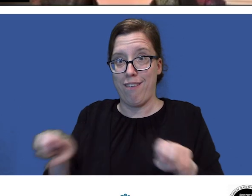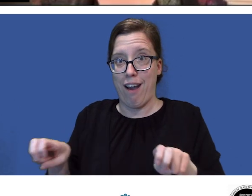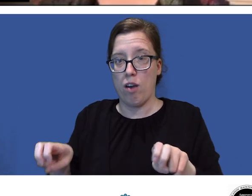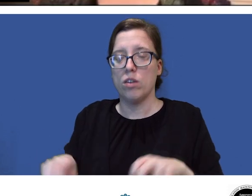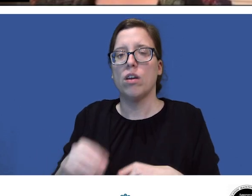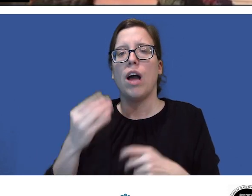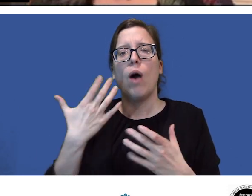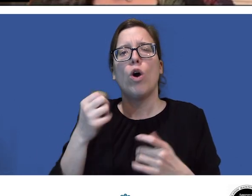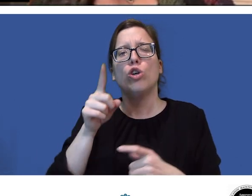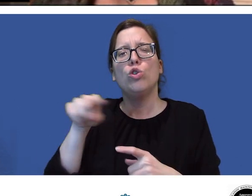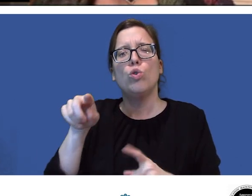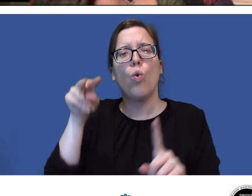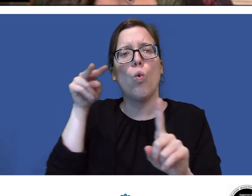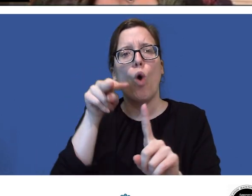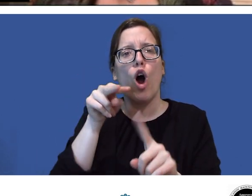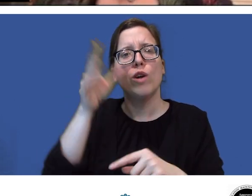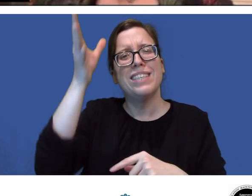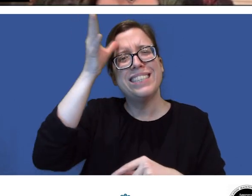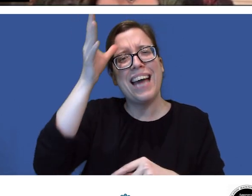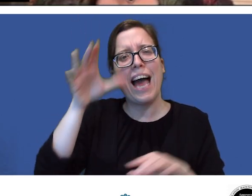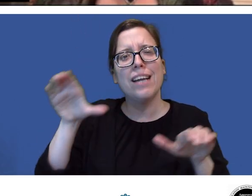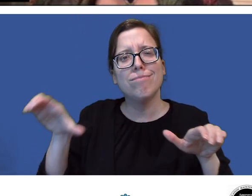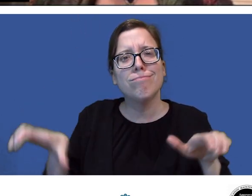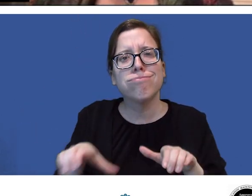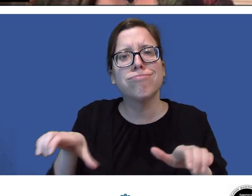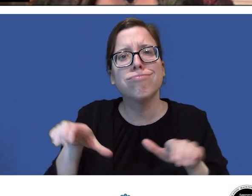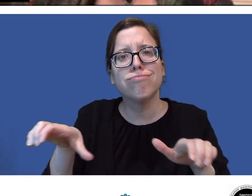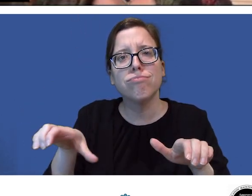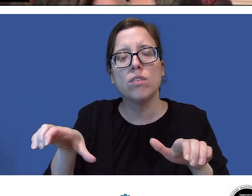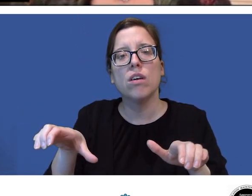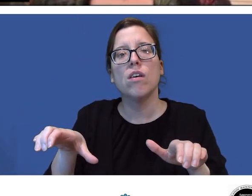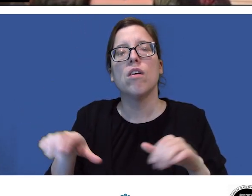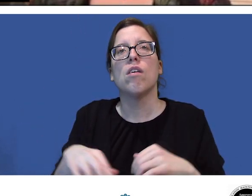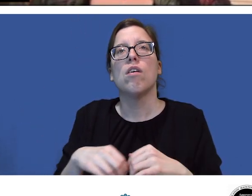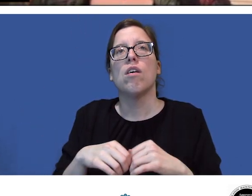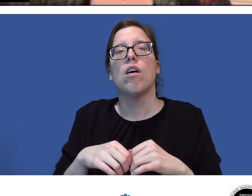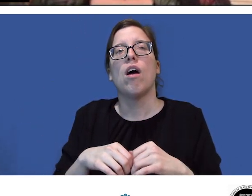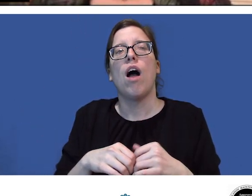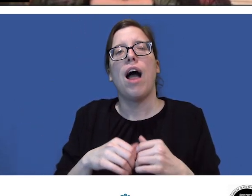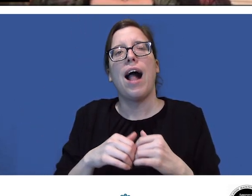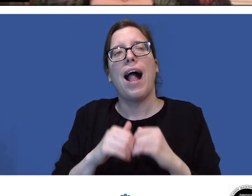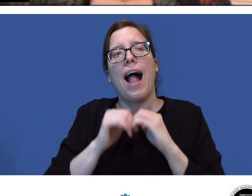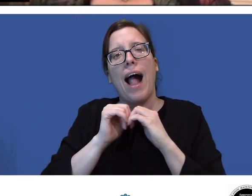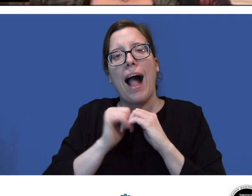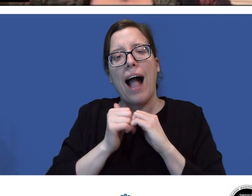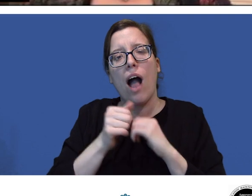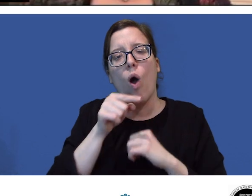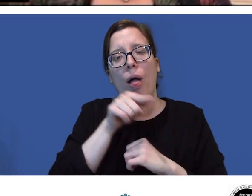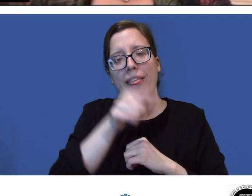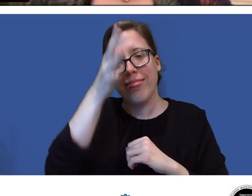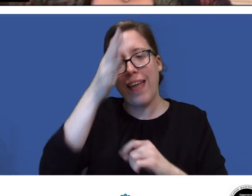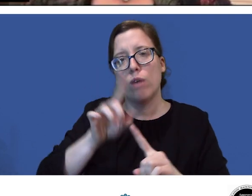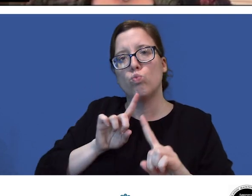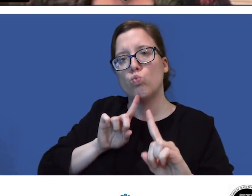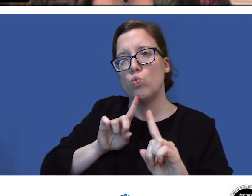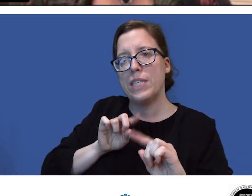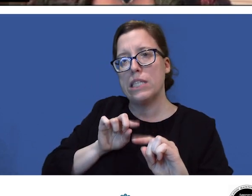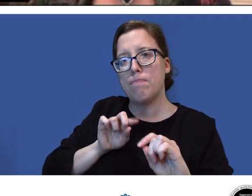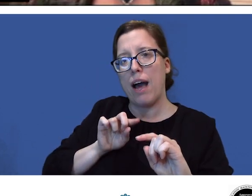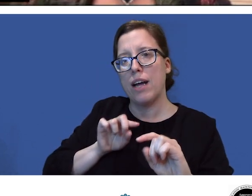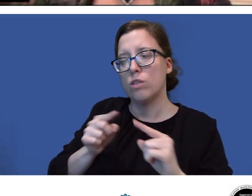And I want you to watch for things dad does that would serve to be overtly responsive